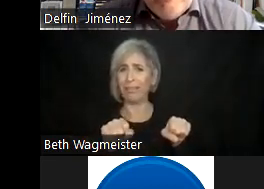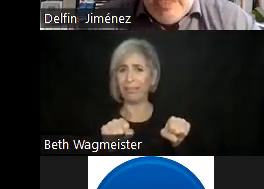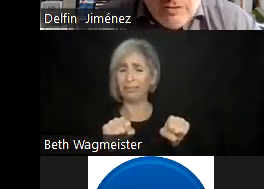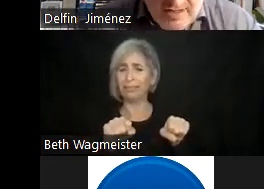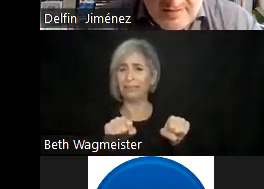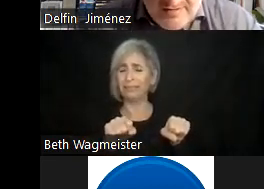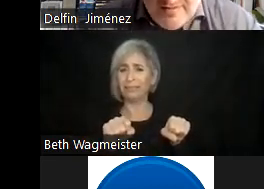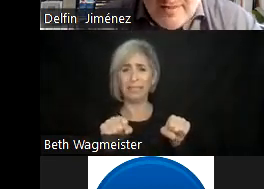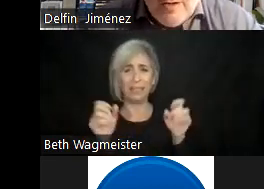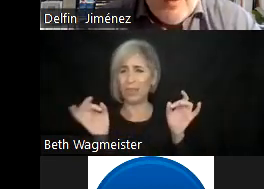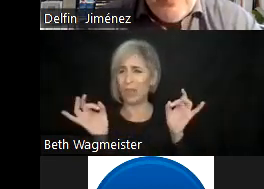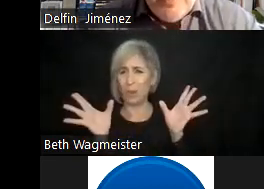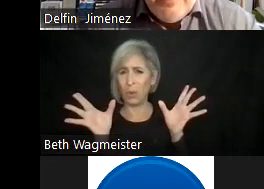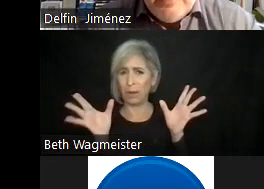Because it's already illegal.